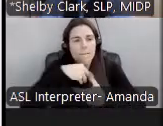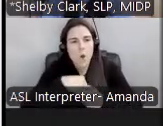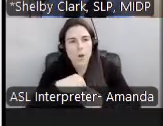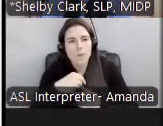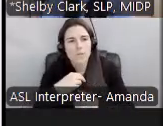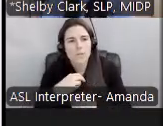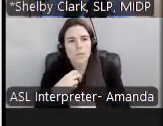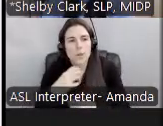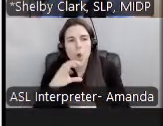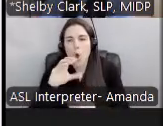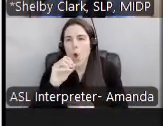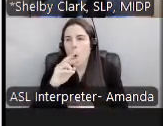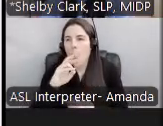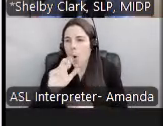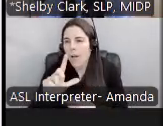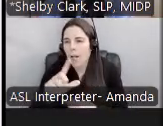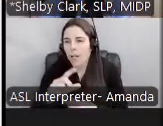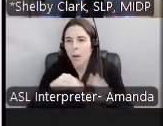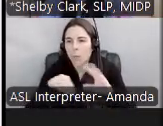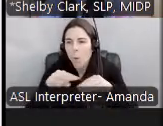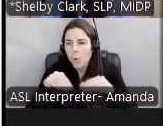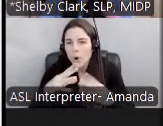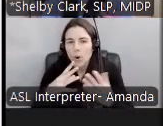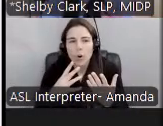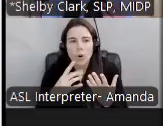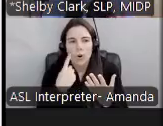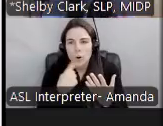coordination, basically where you're coordinating breathing